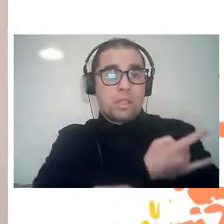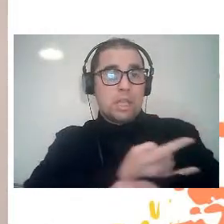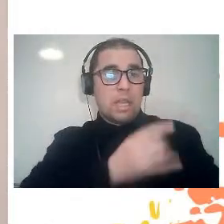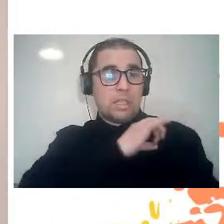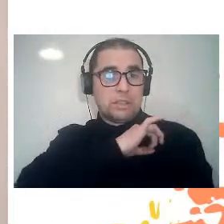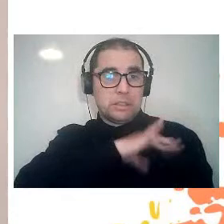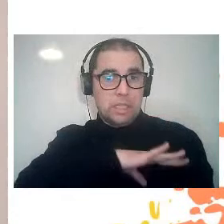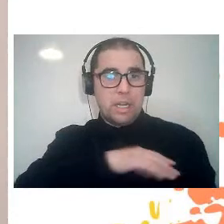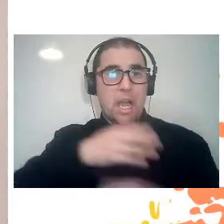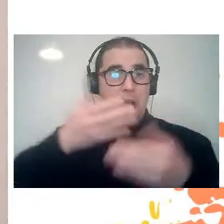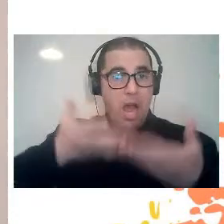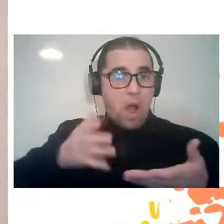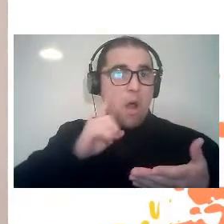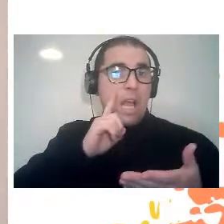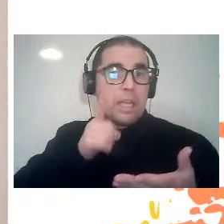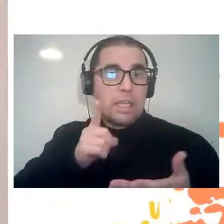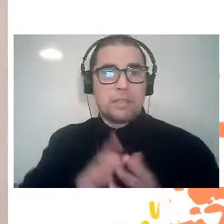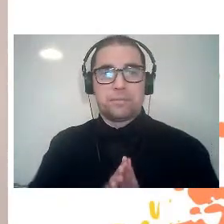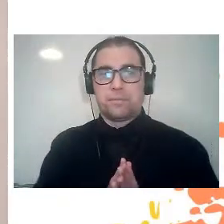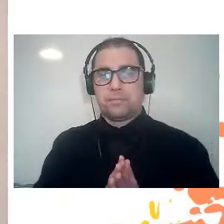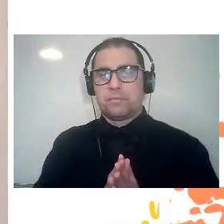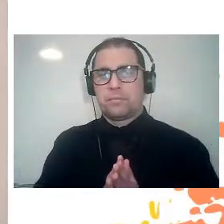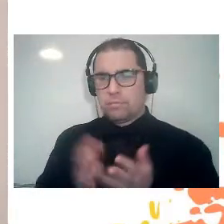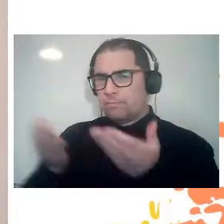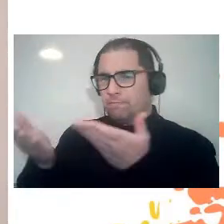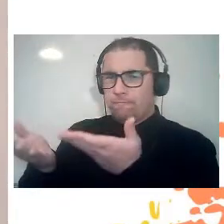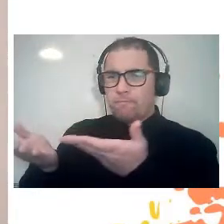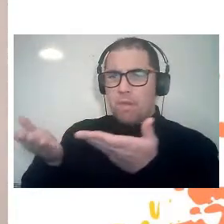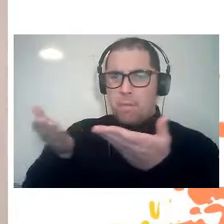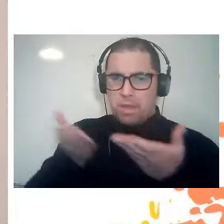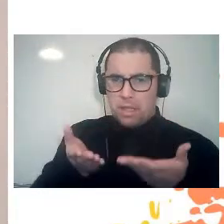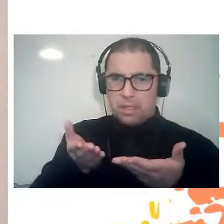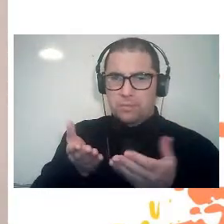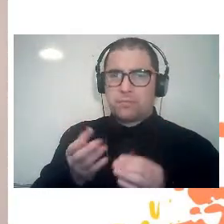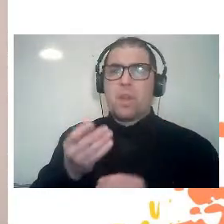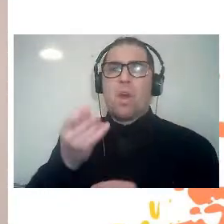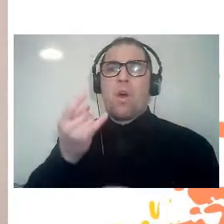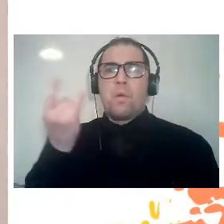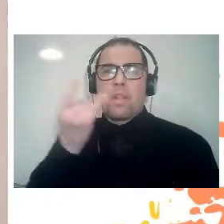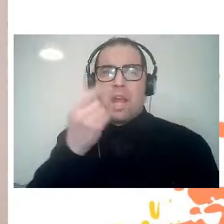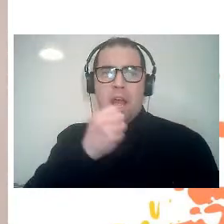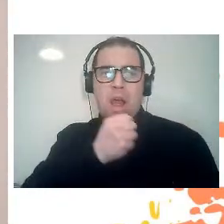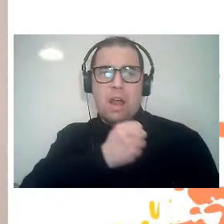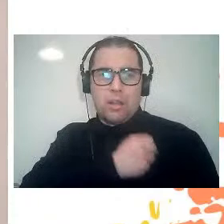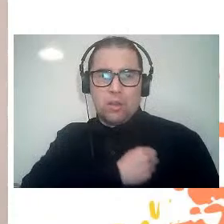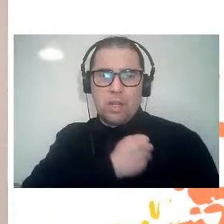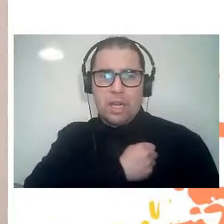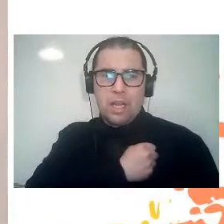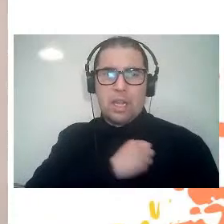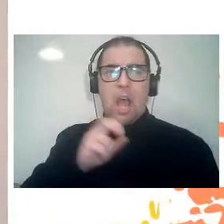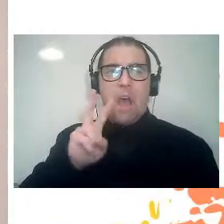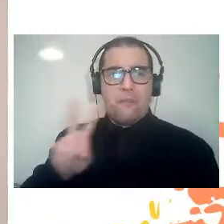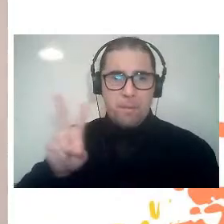This time we have the joy of receiving the pontificia universidad católica de Valparaíso,